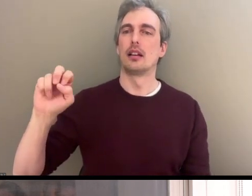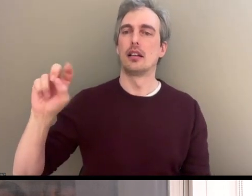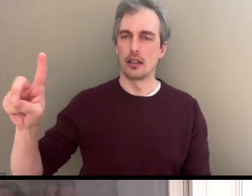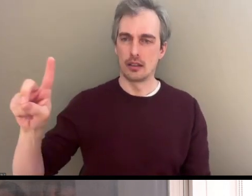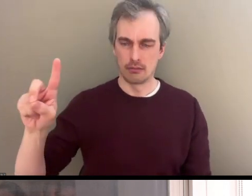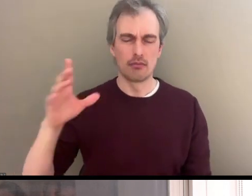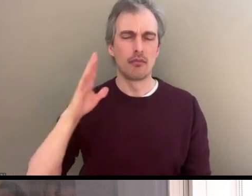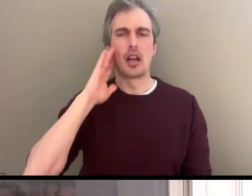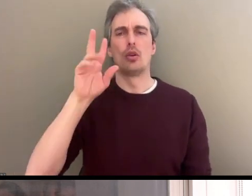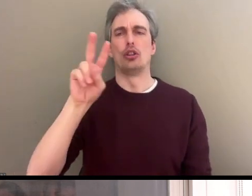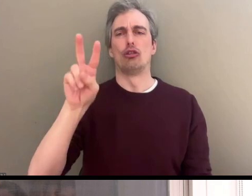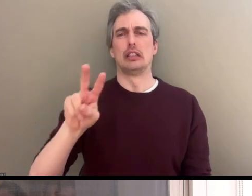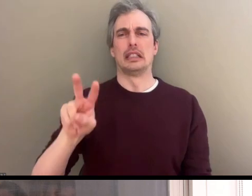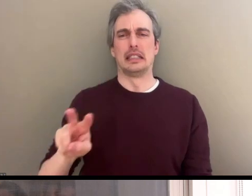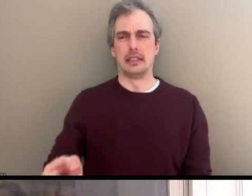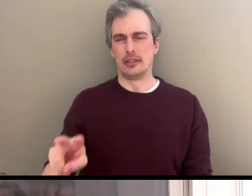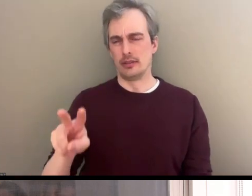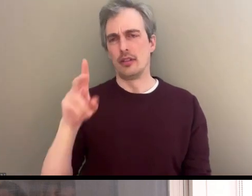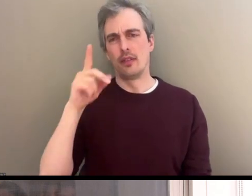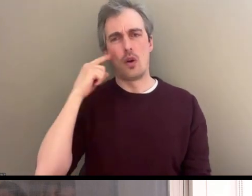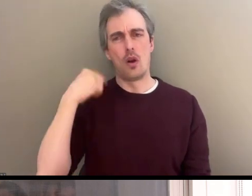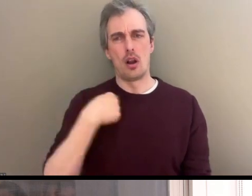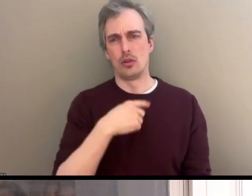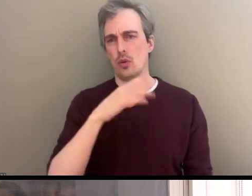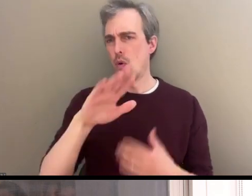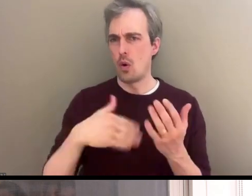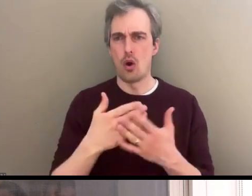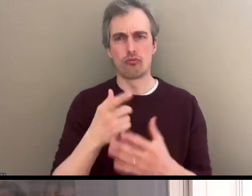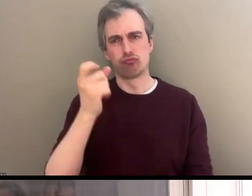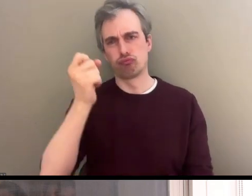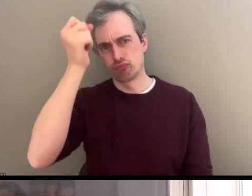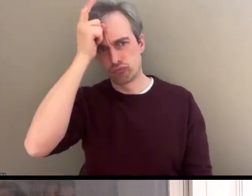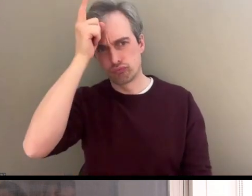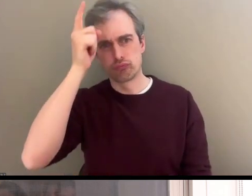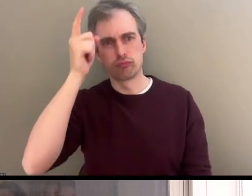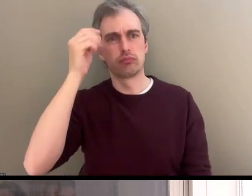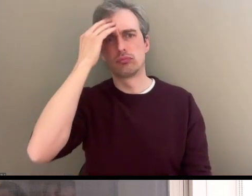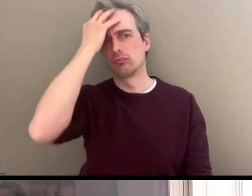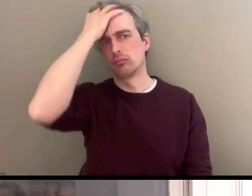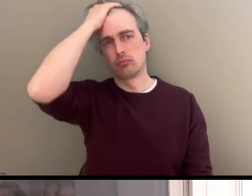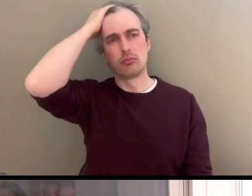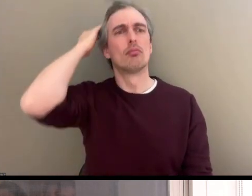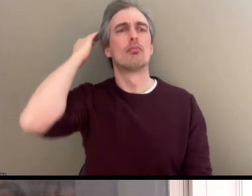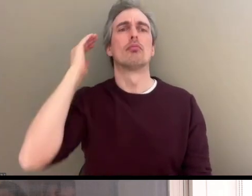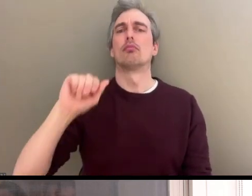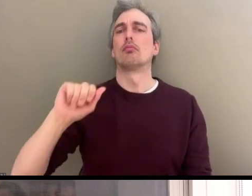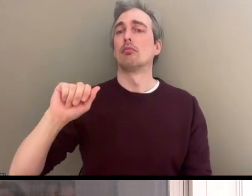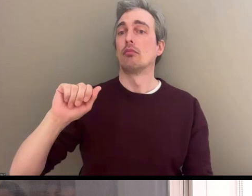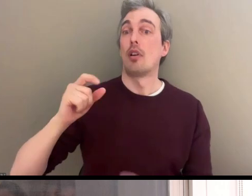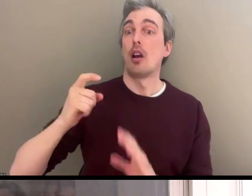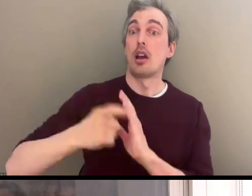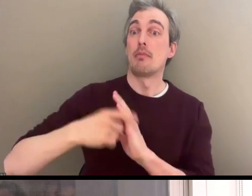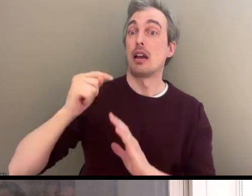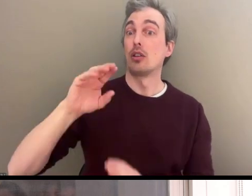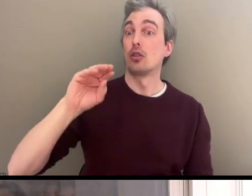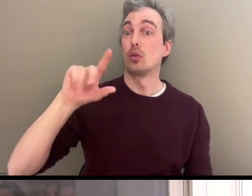Automated tools are important, and they catch a lot, but not everything. You can't catch everything yet with an automated tool.